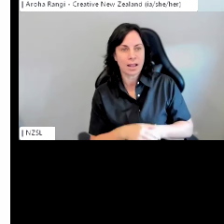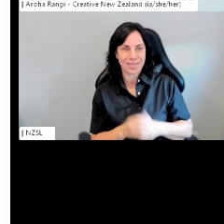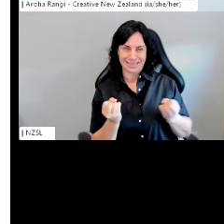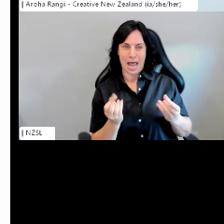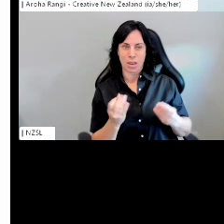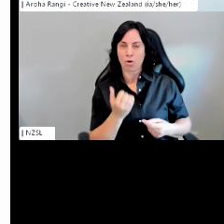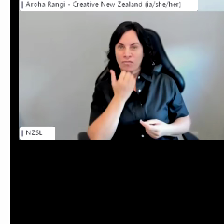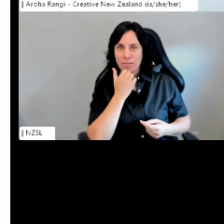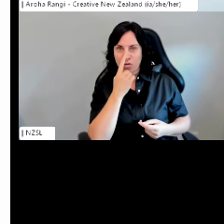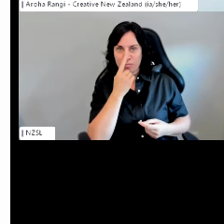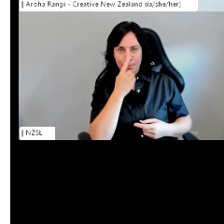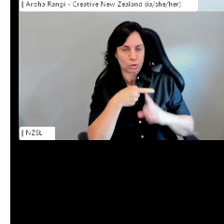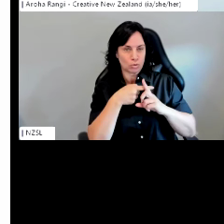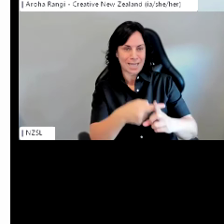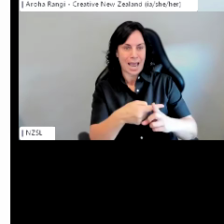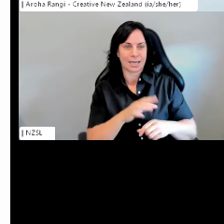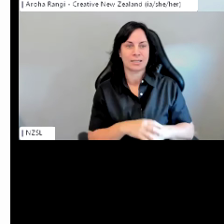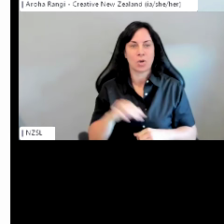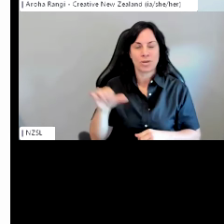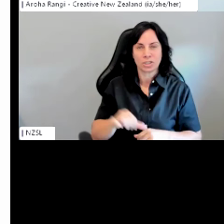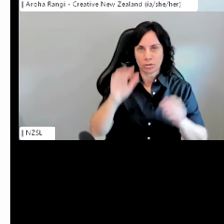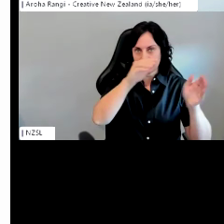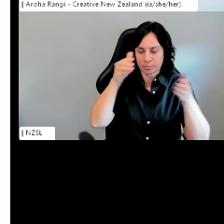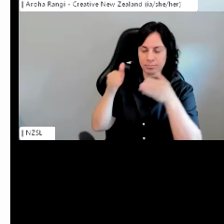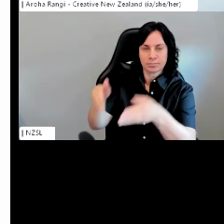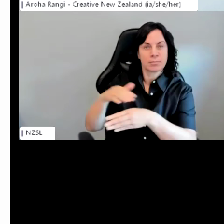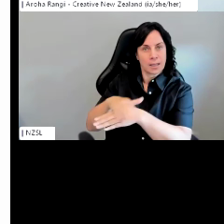we should be aiming at the blue and getting new people to come to everything that's great that's